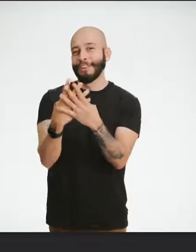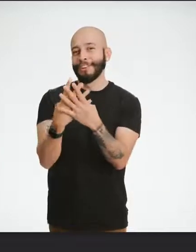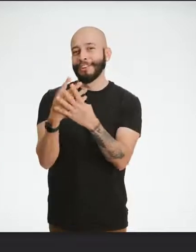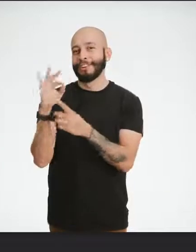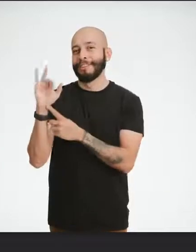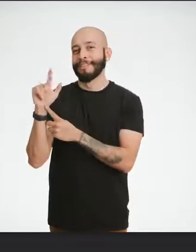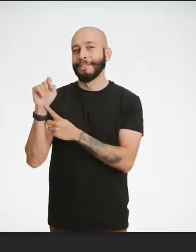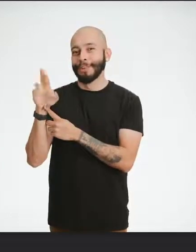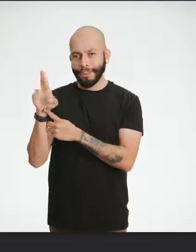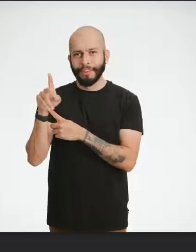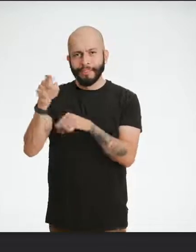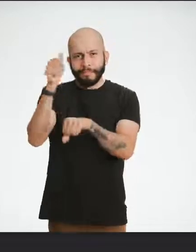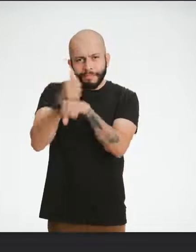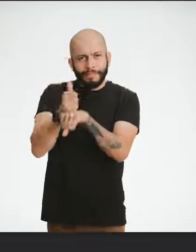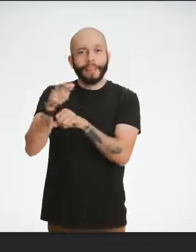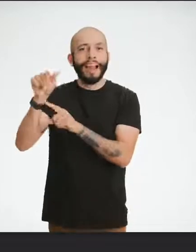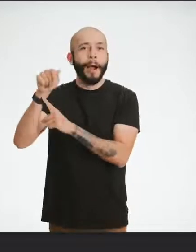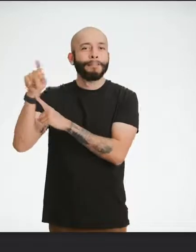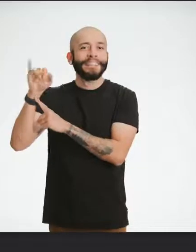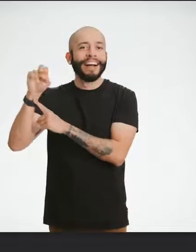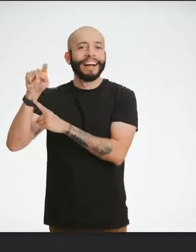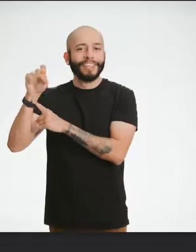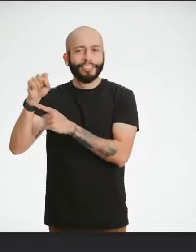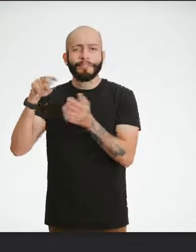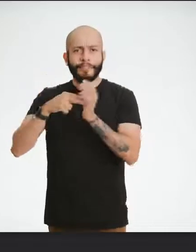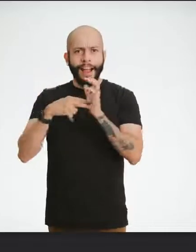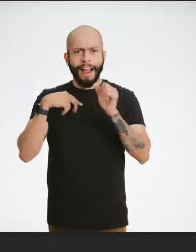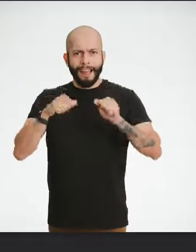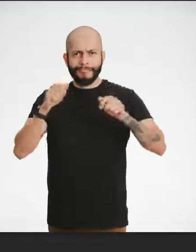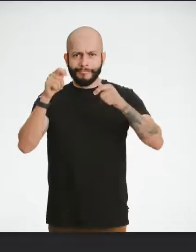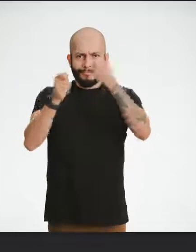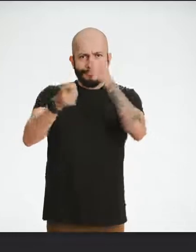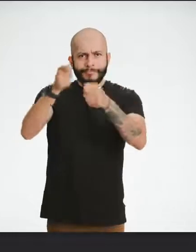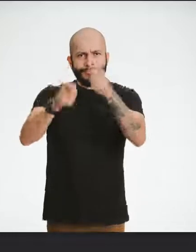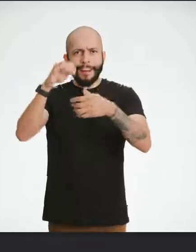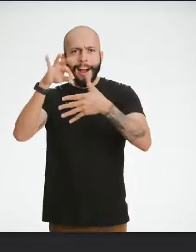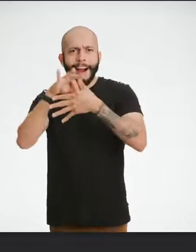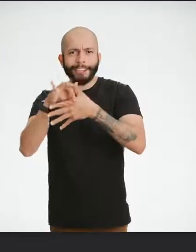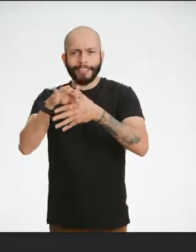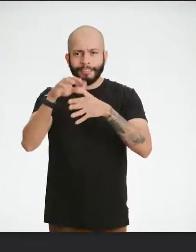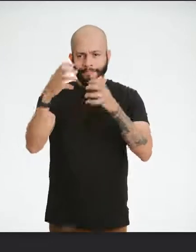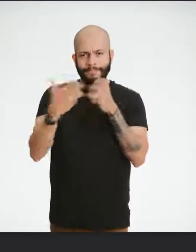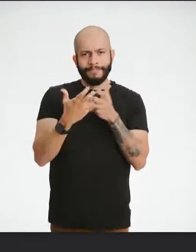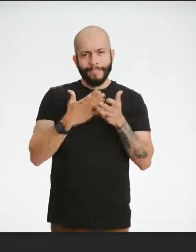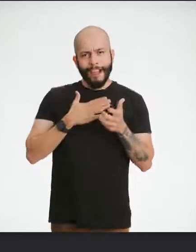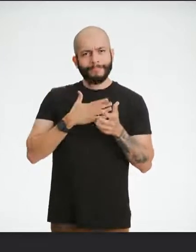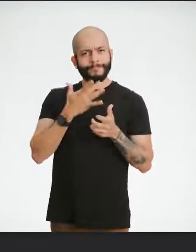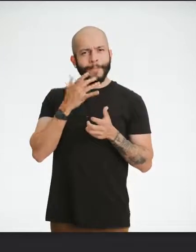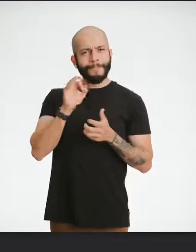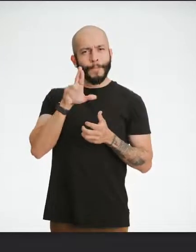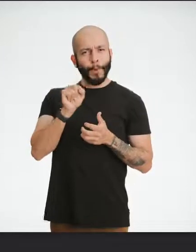They're built on top of App Intents, and Focus filters let you adjust the content of your app based on the user's current focus.